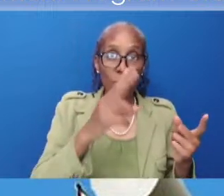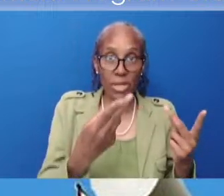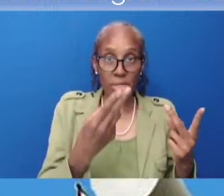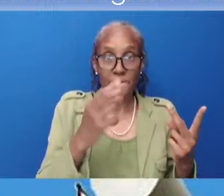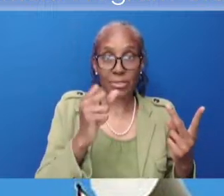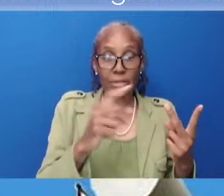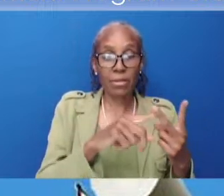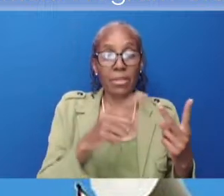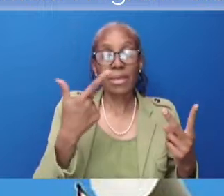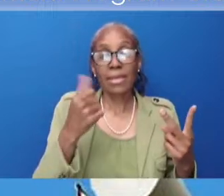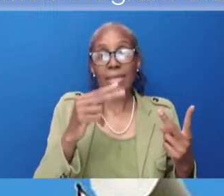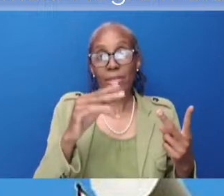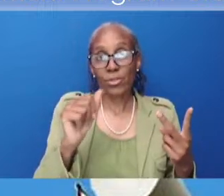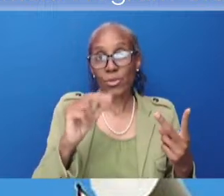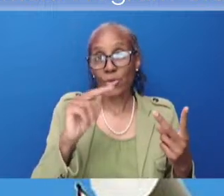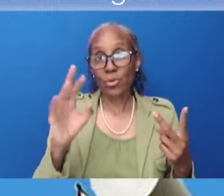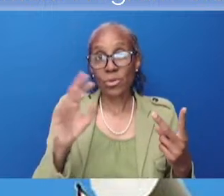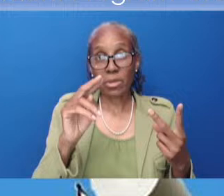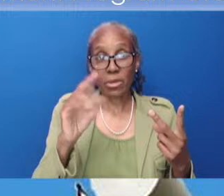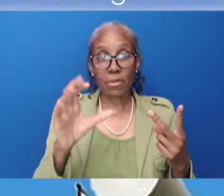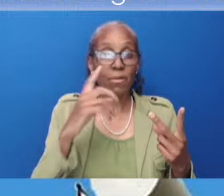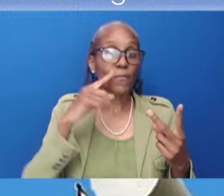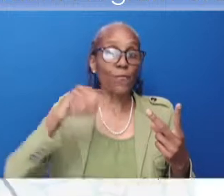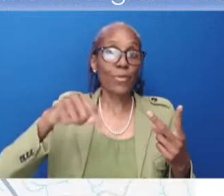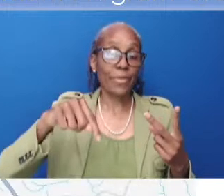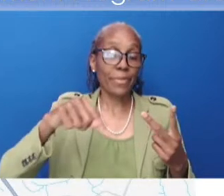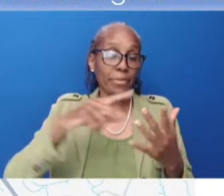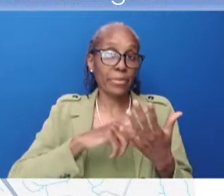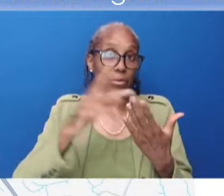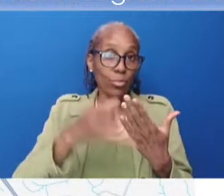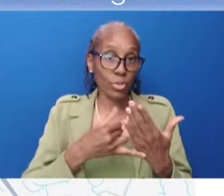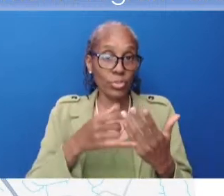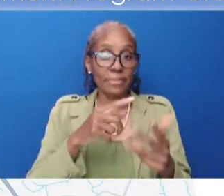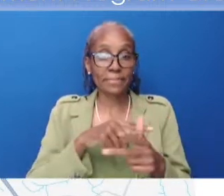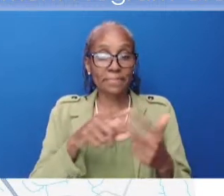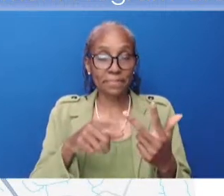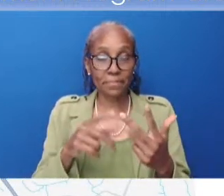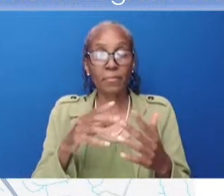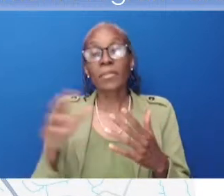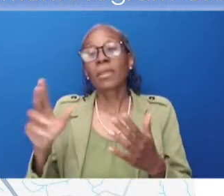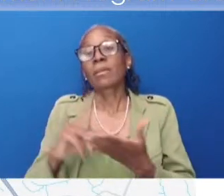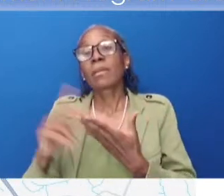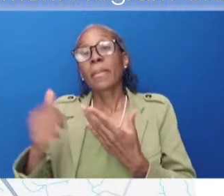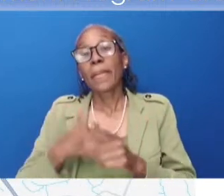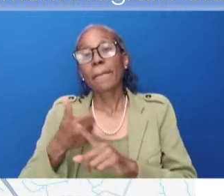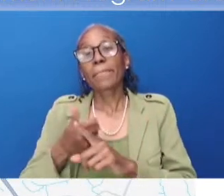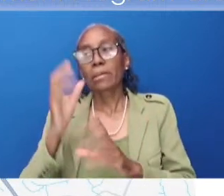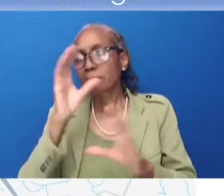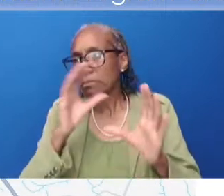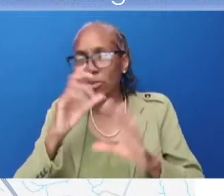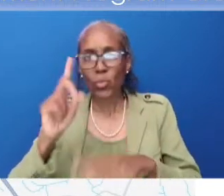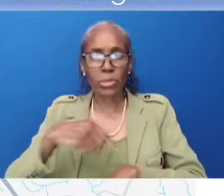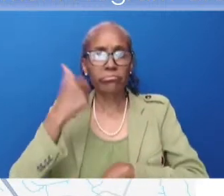AND WE ARE COMPETING WITH ROCKHILL, SOUTH CAROLINA, AND